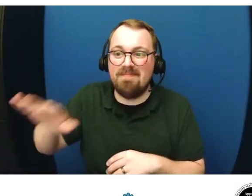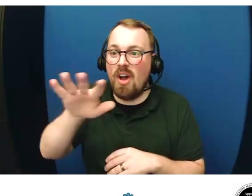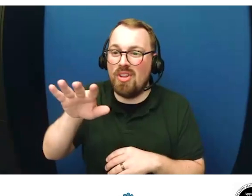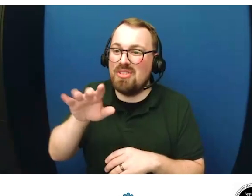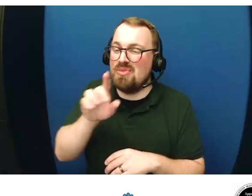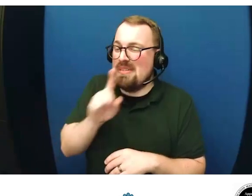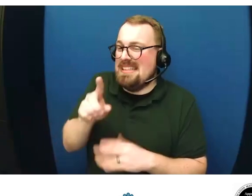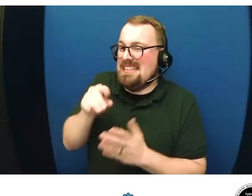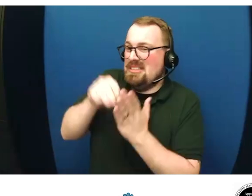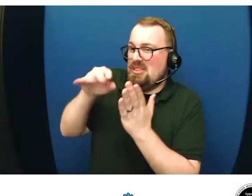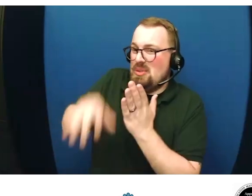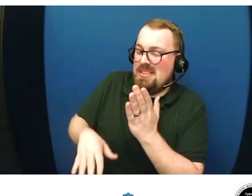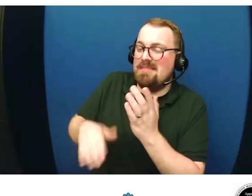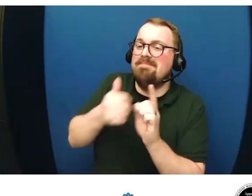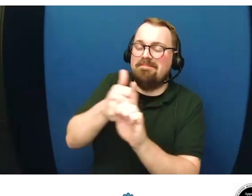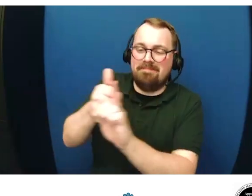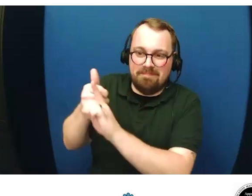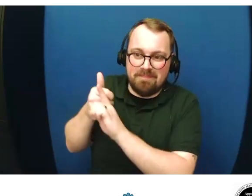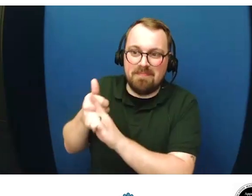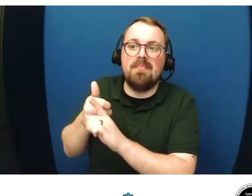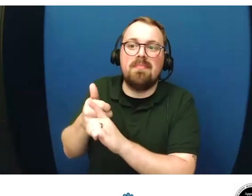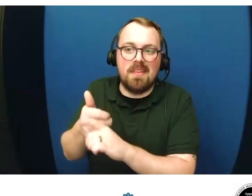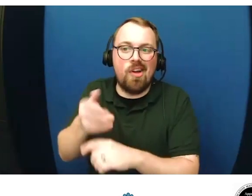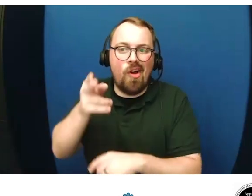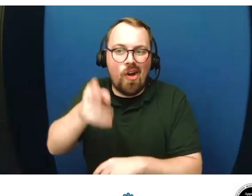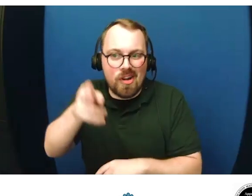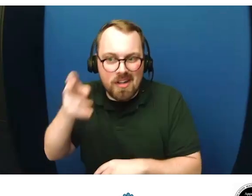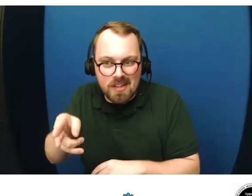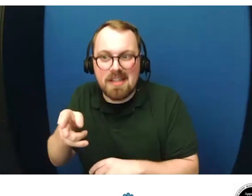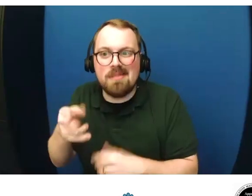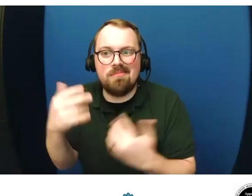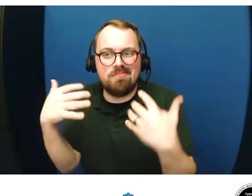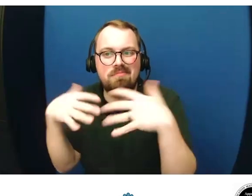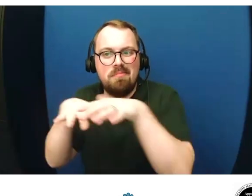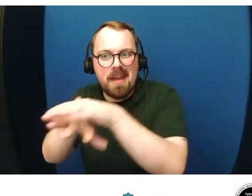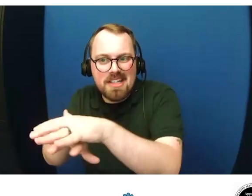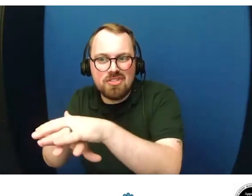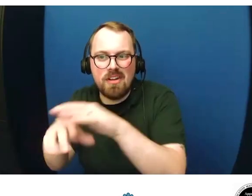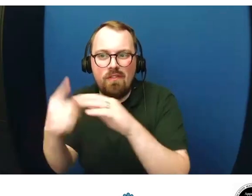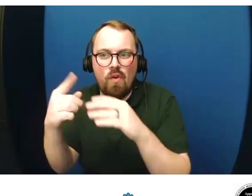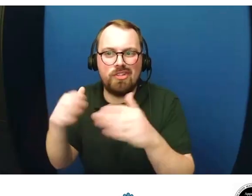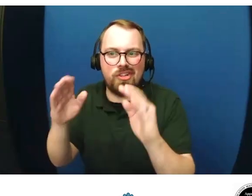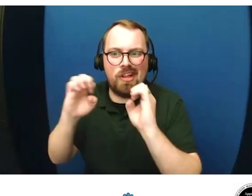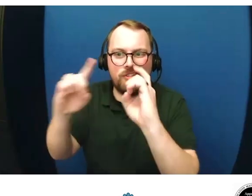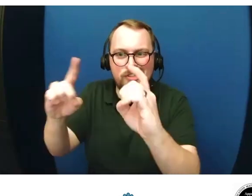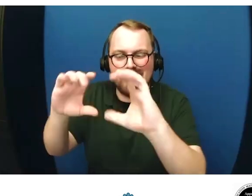Was mainly students who were hard of hearing and mainstreamed in general education classes,